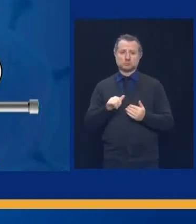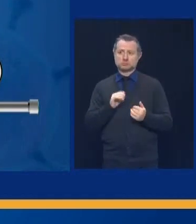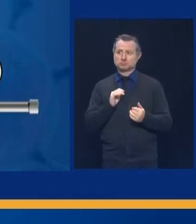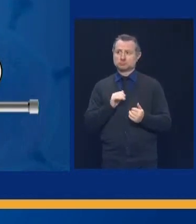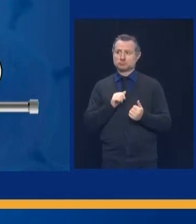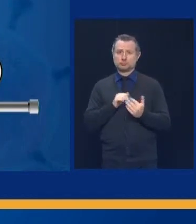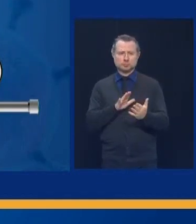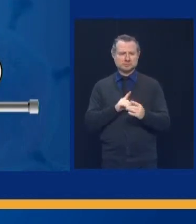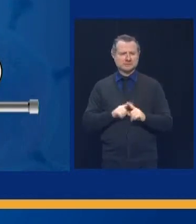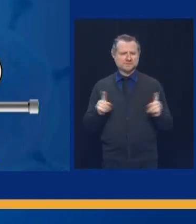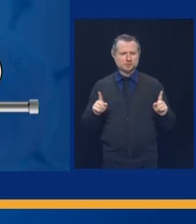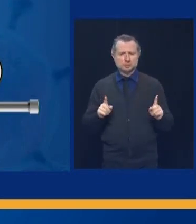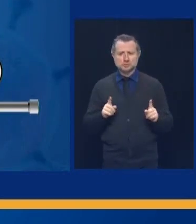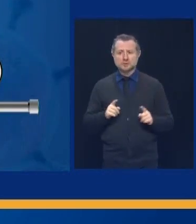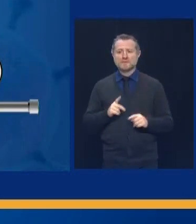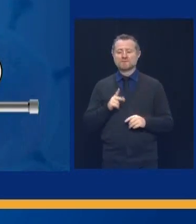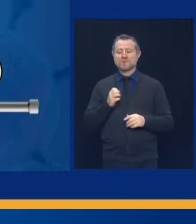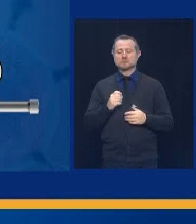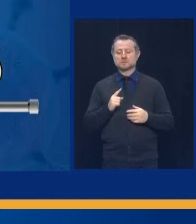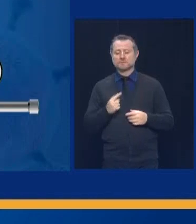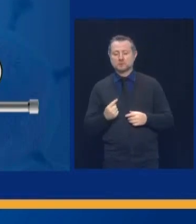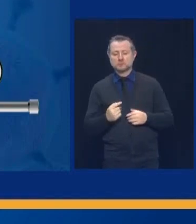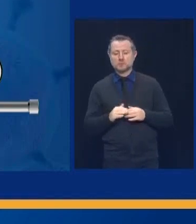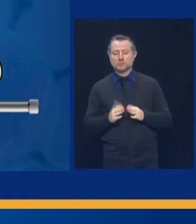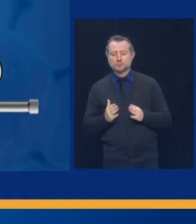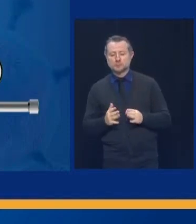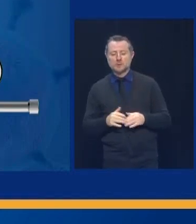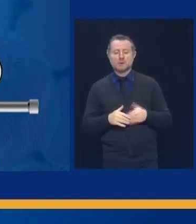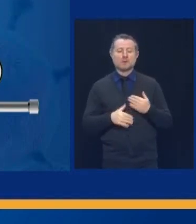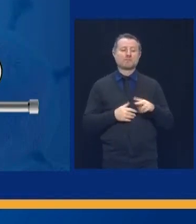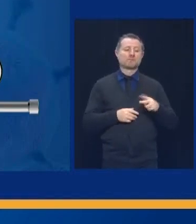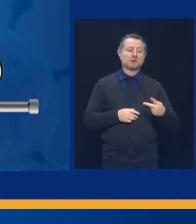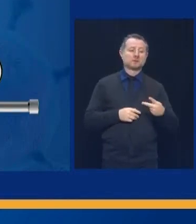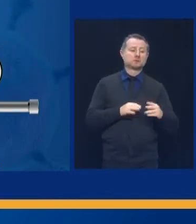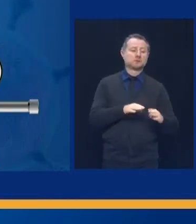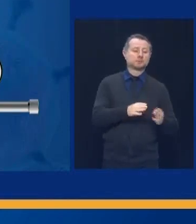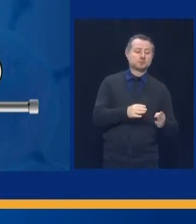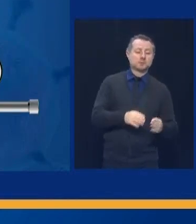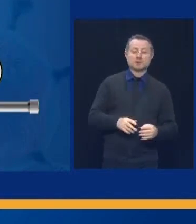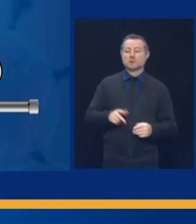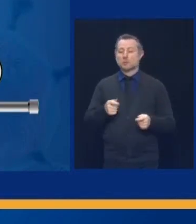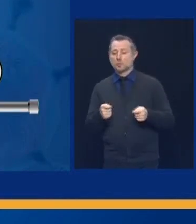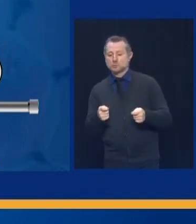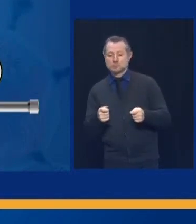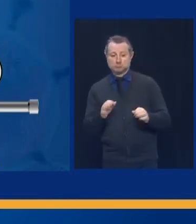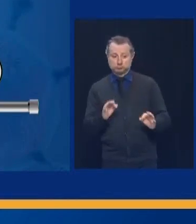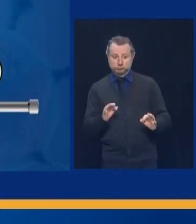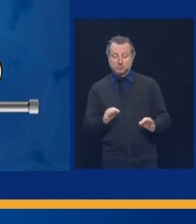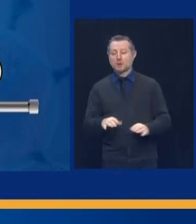THEY SEE THIS VALVE AS ALL ON OR Km:1 OFF. Q! IT'S ON OR IT'S OFF. WE SAID NO. YOU PHASE THE ECONOMIC